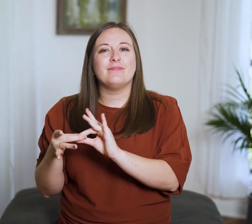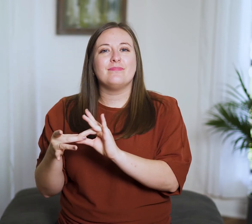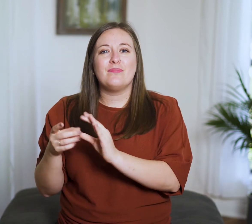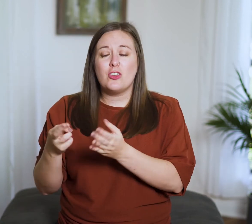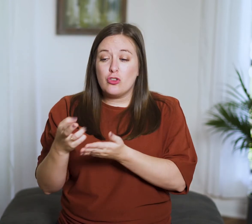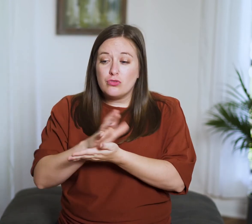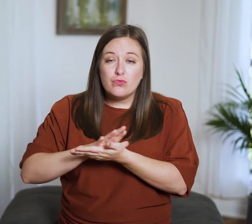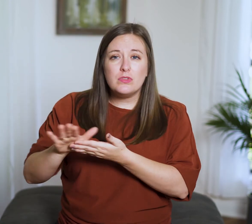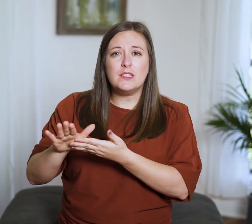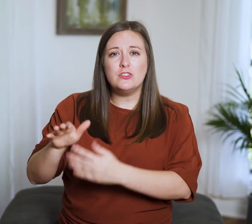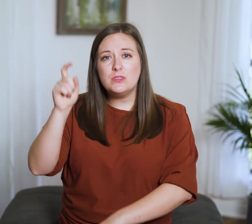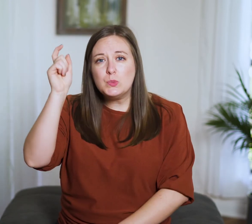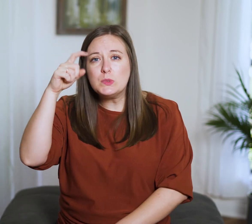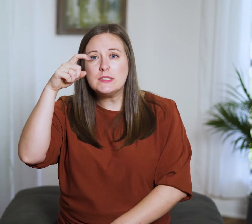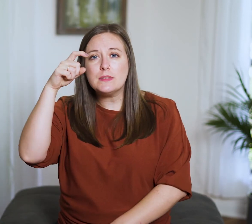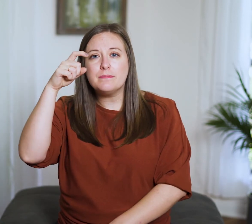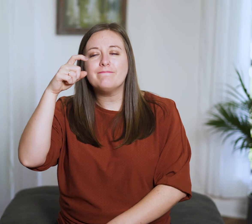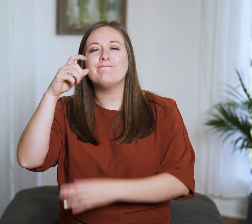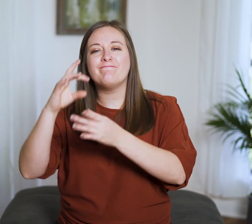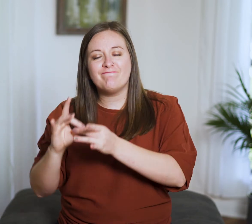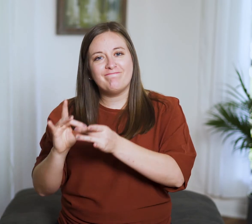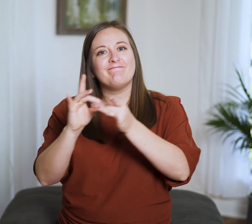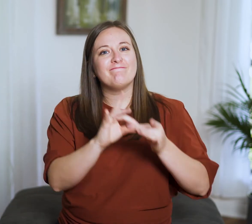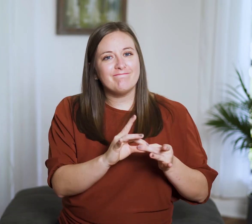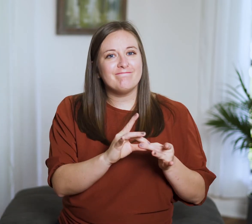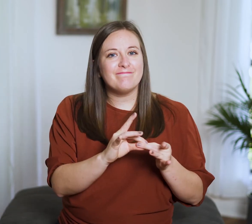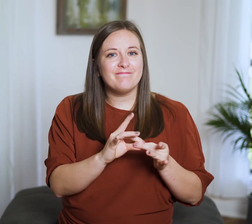and between righteousness and wisdom.